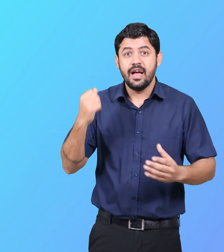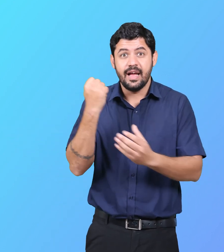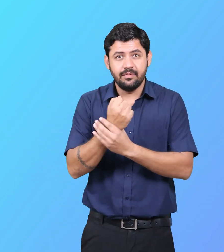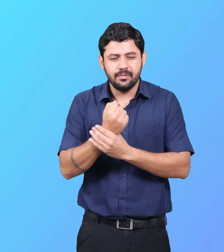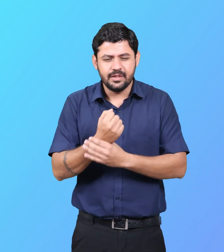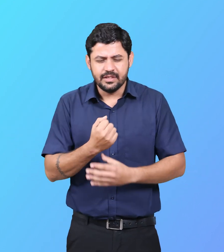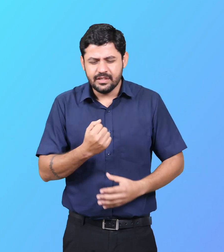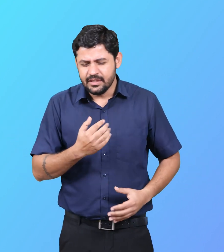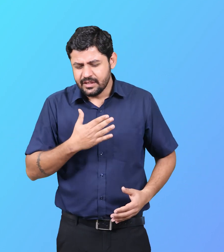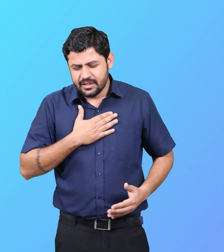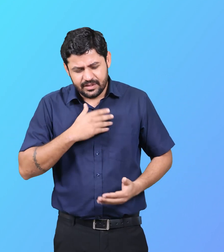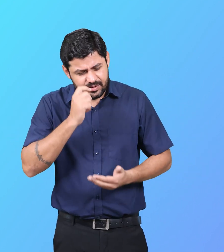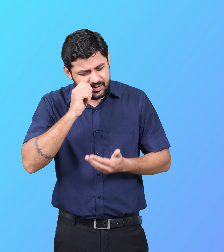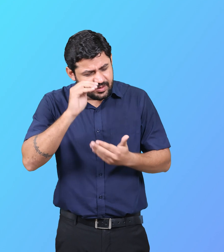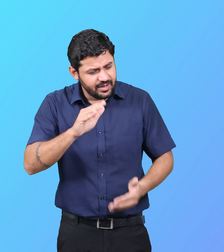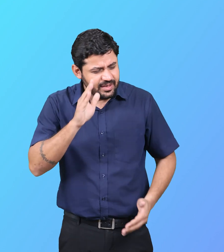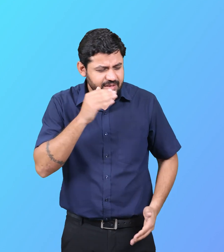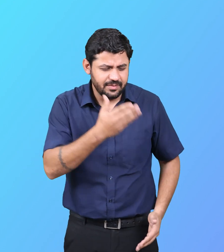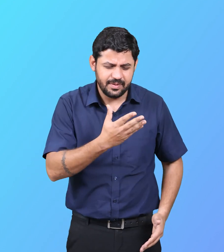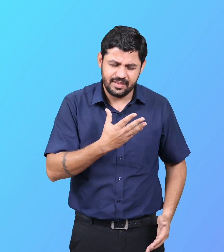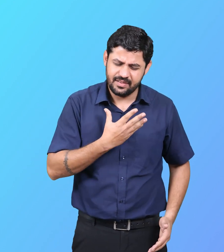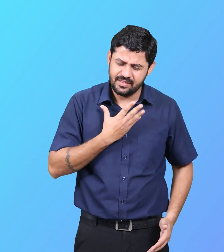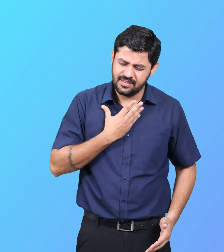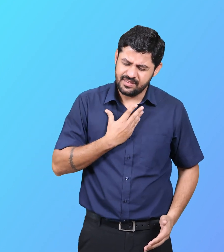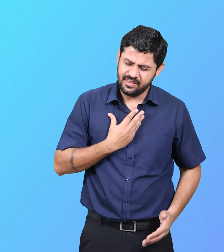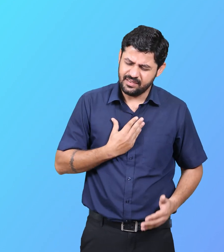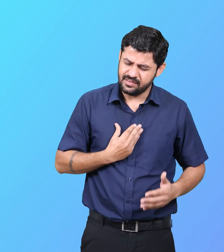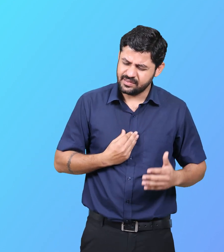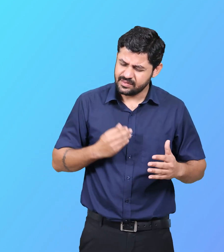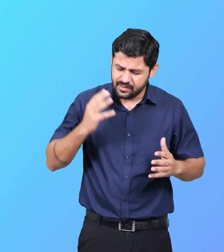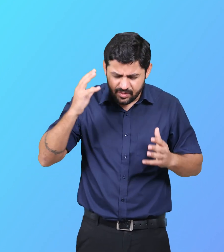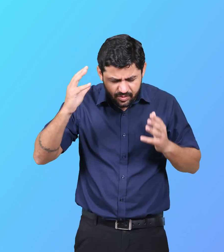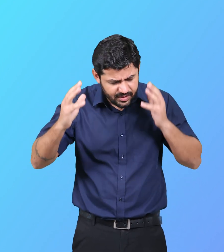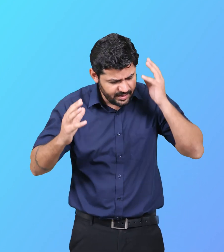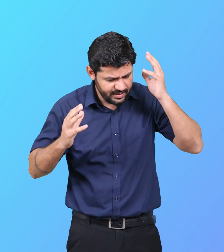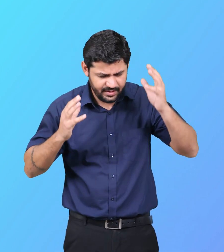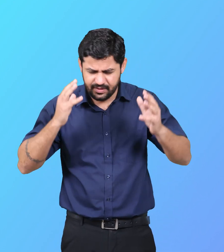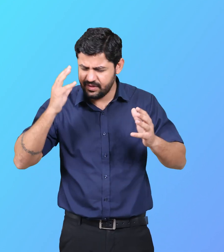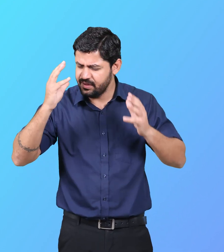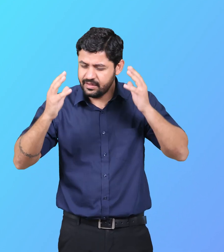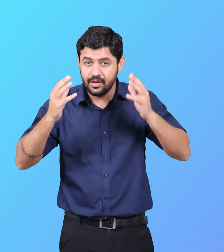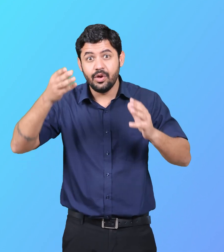This made Abraham very unhappy because he was worried about what would happen to his son Ishmael.